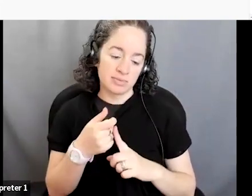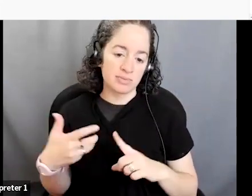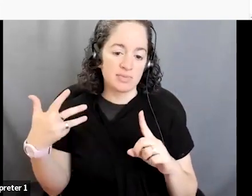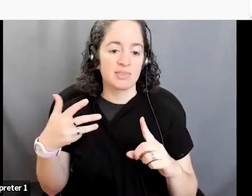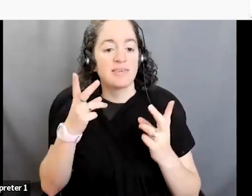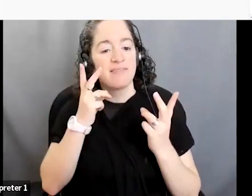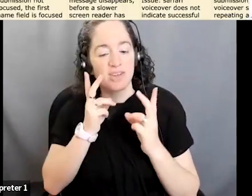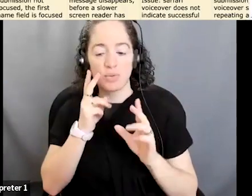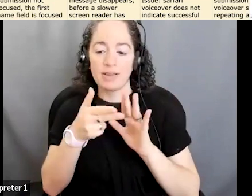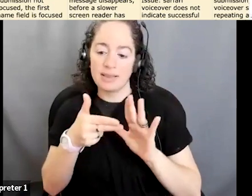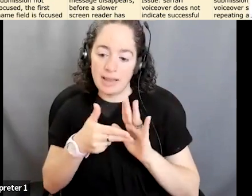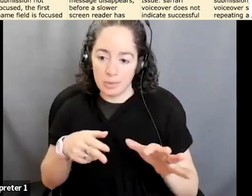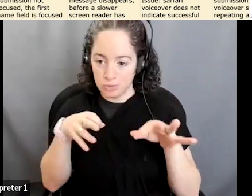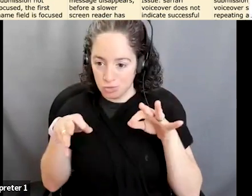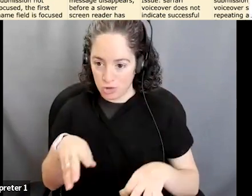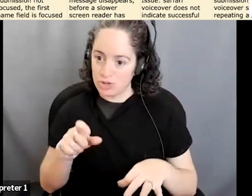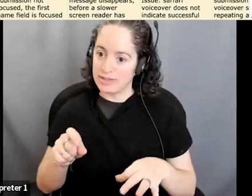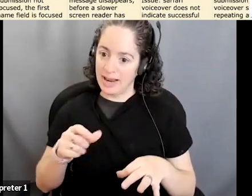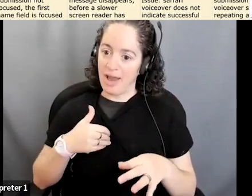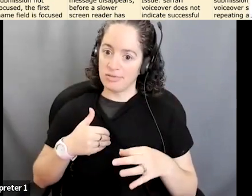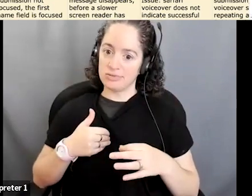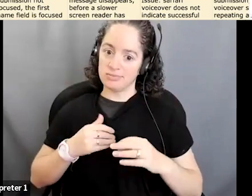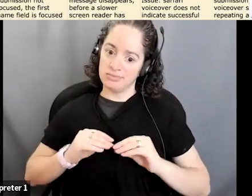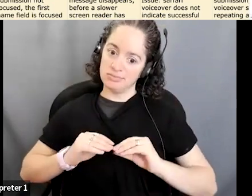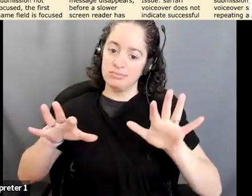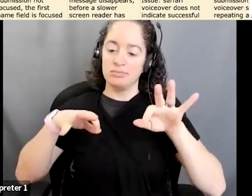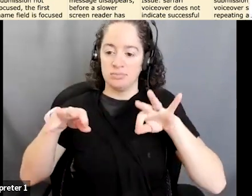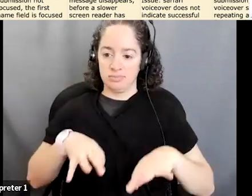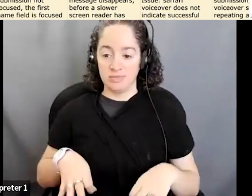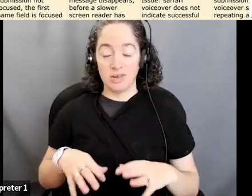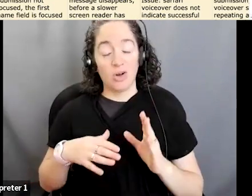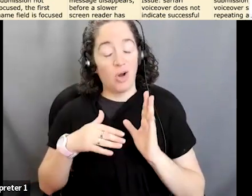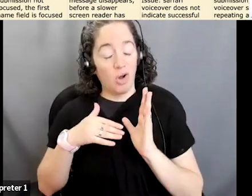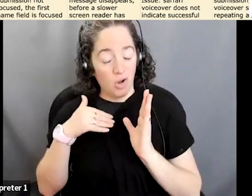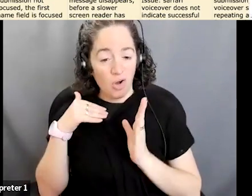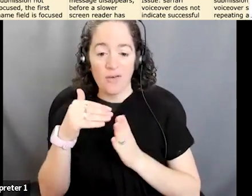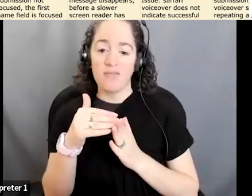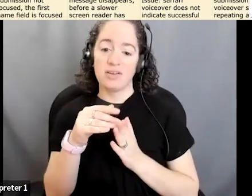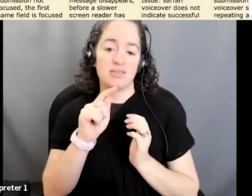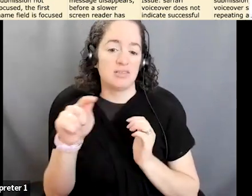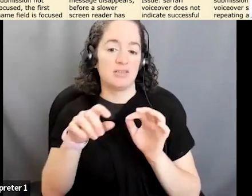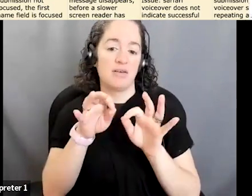being sufficiently descriptive. This was an issue with a lot of the different form plugins.